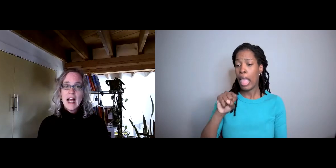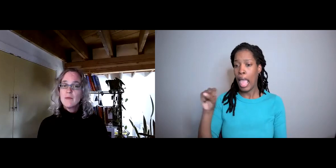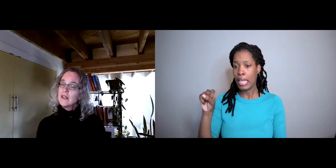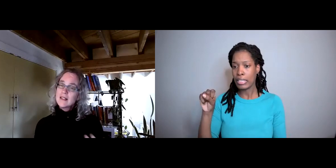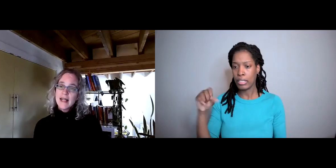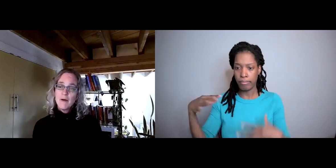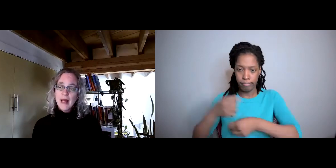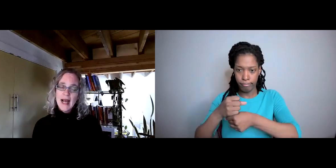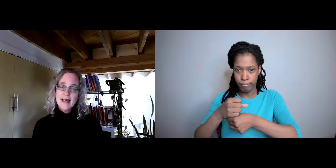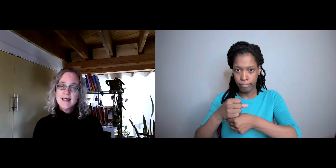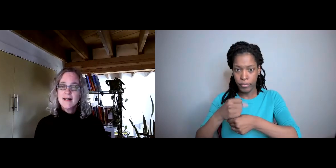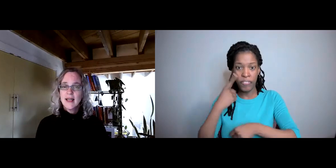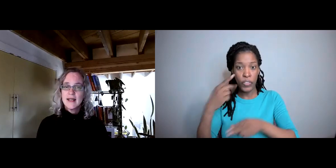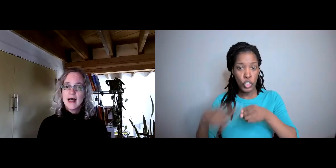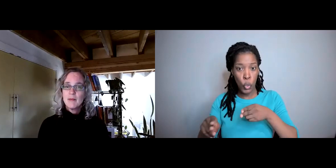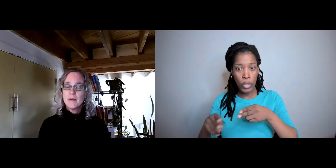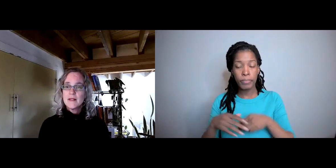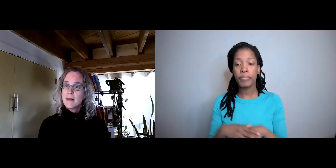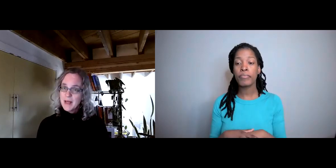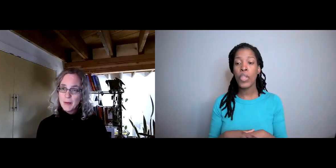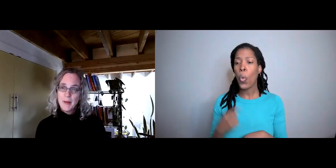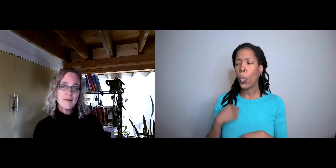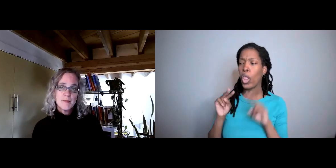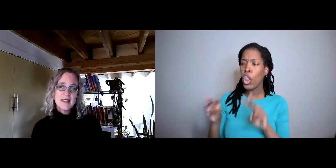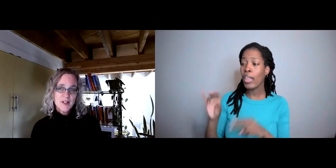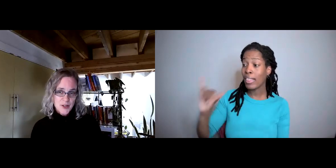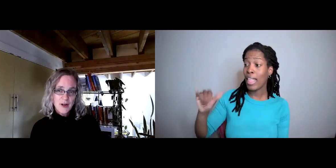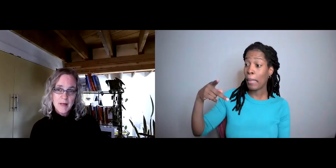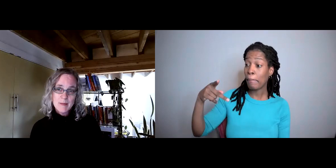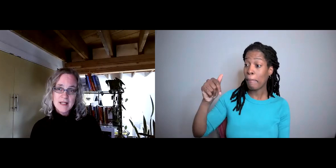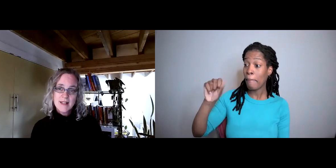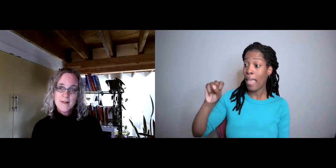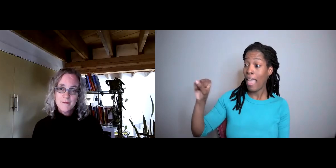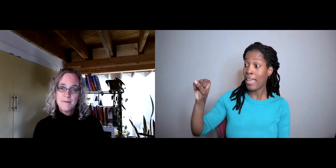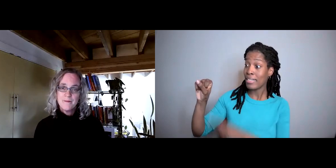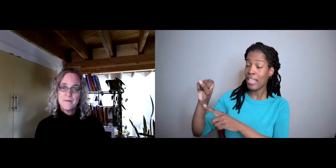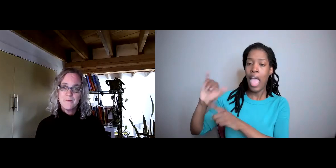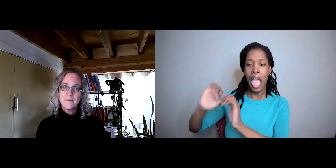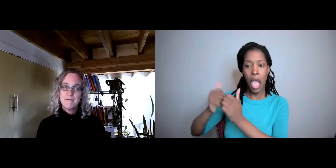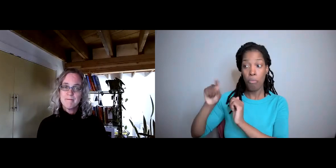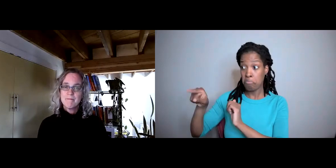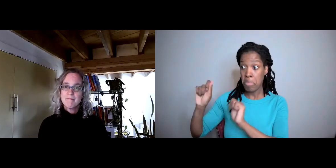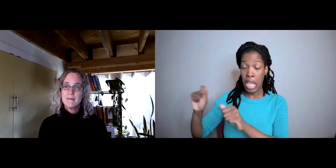startup expenses.